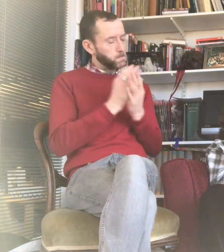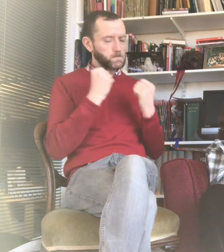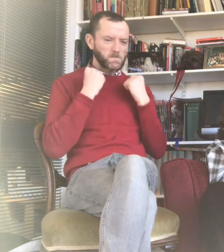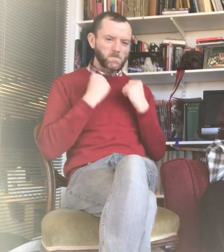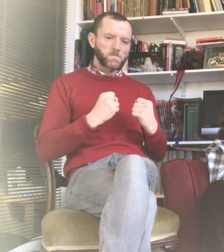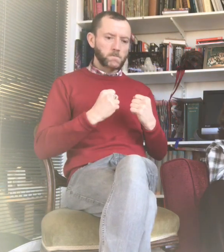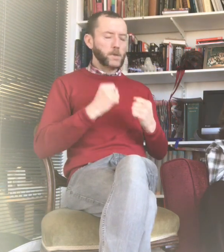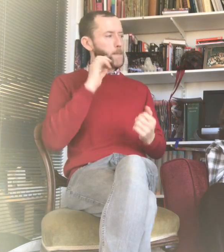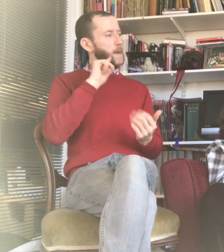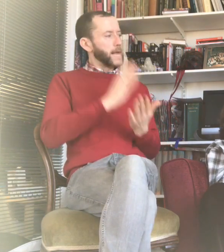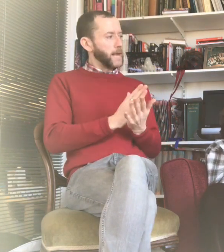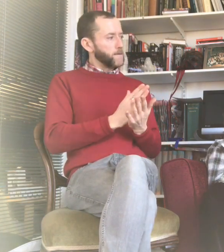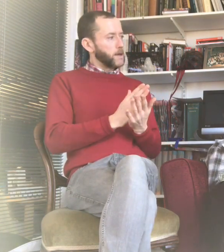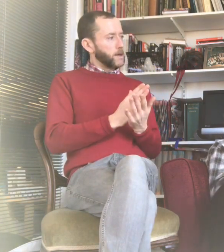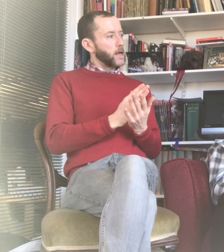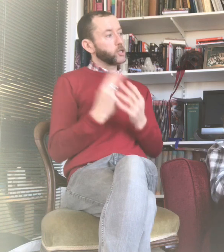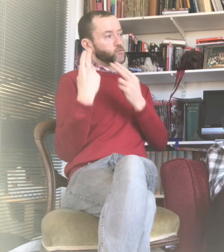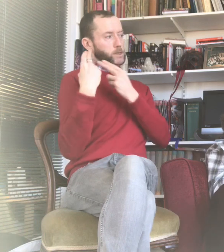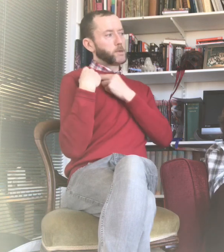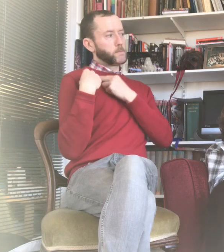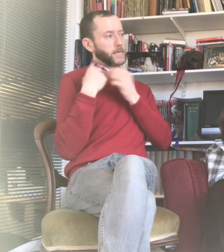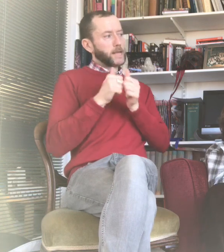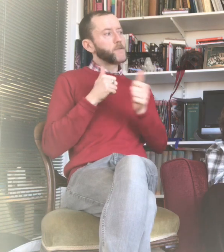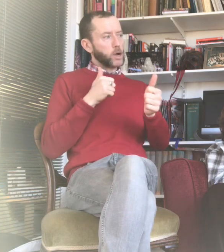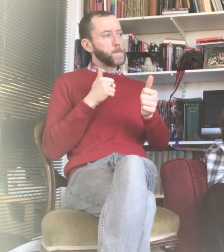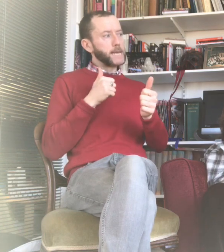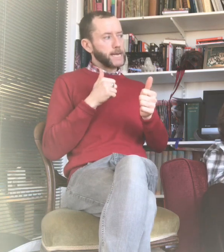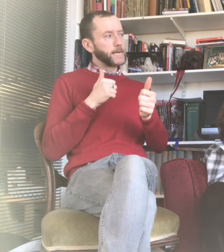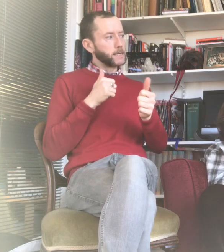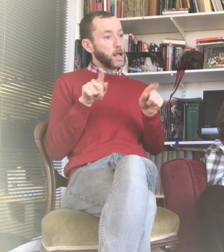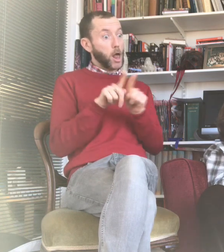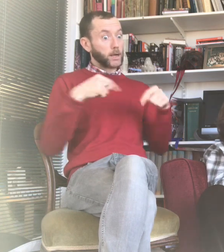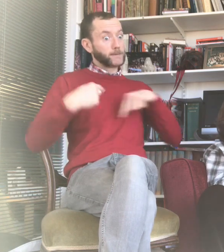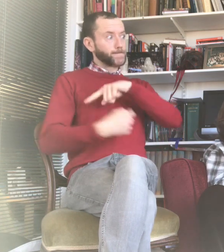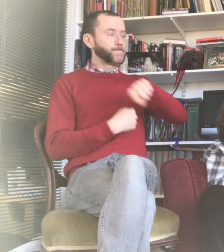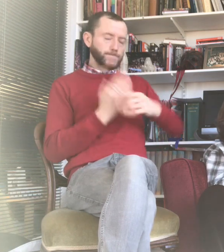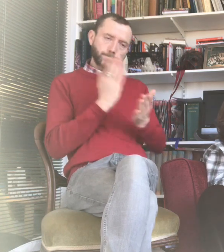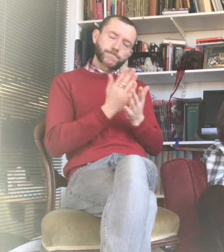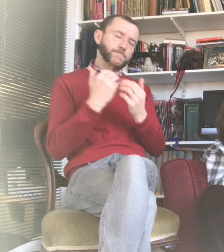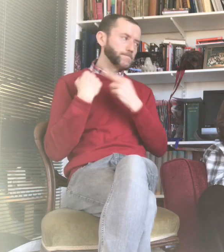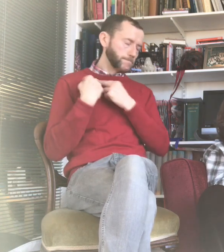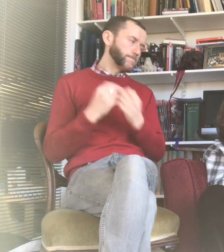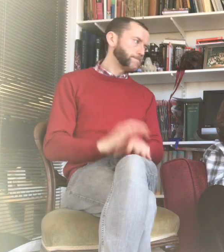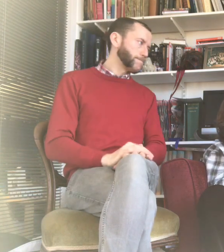responsibility of a company like ours.